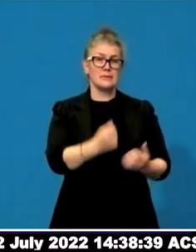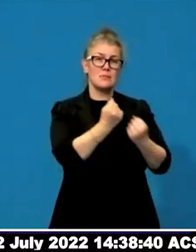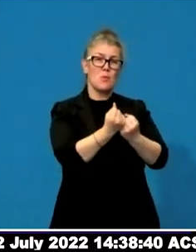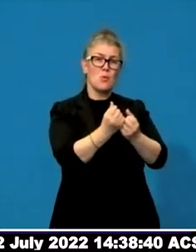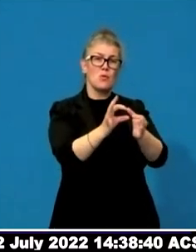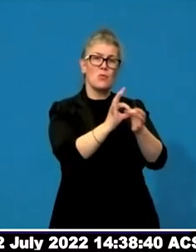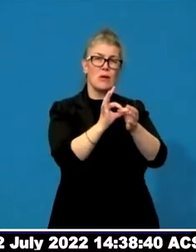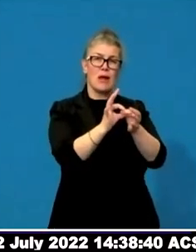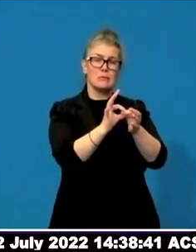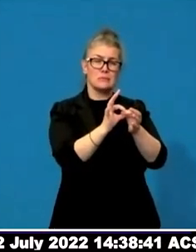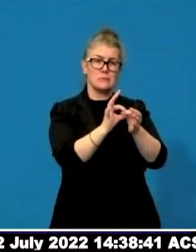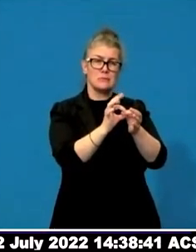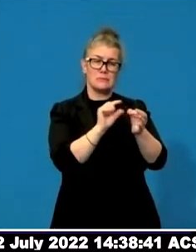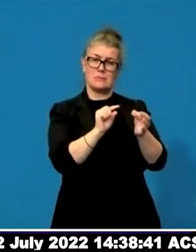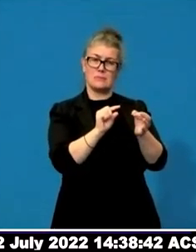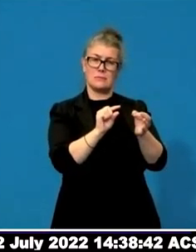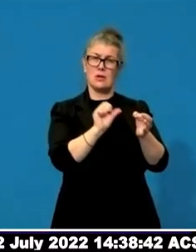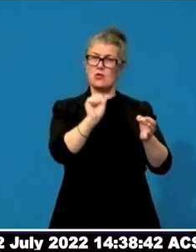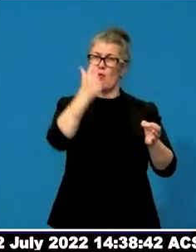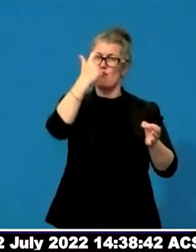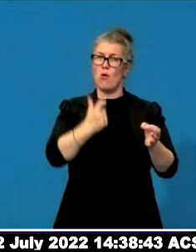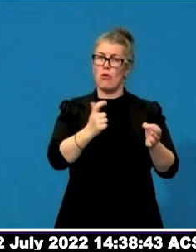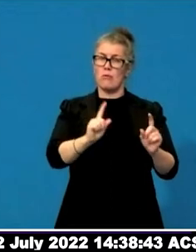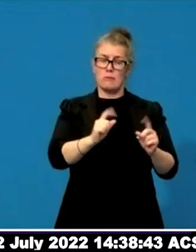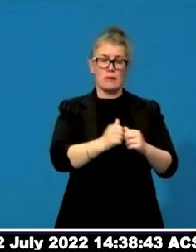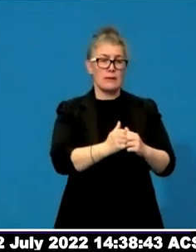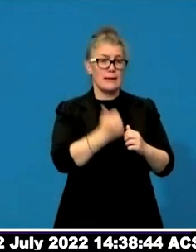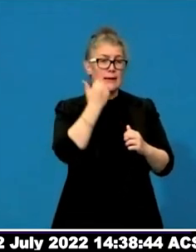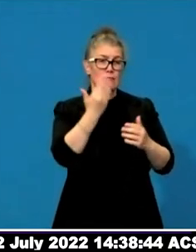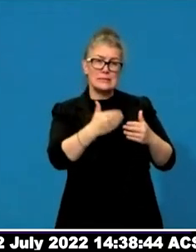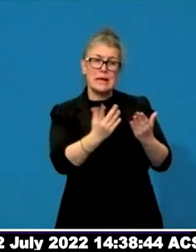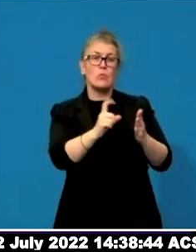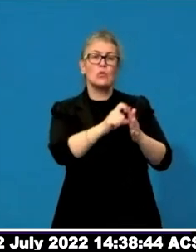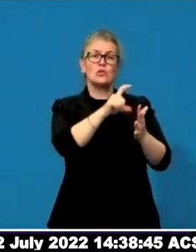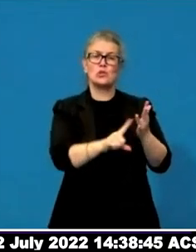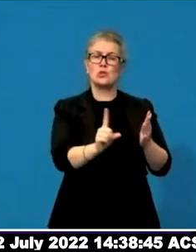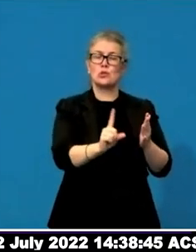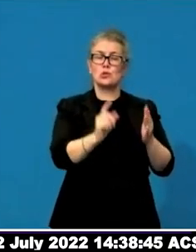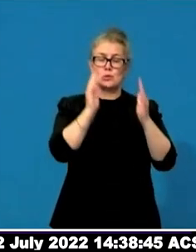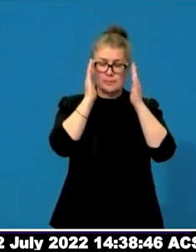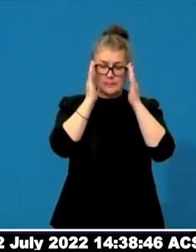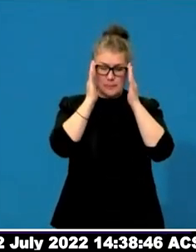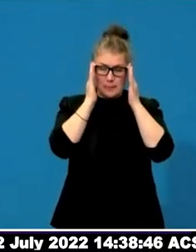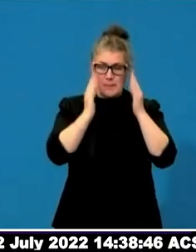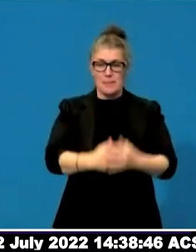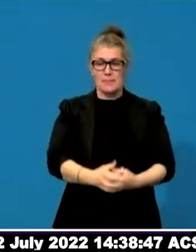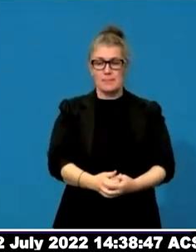Briefly, on a daily basis, what does a support coordinator do? So many things.